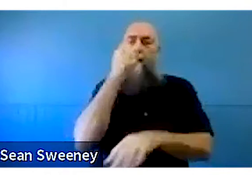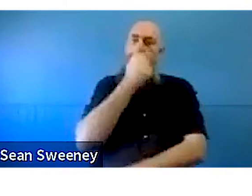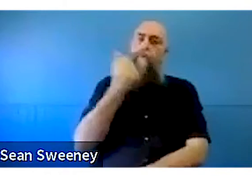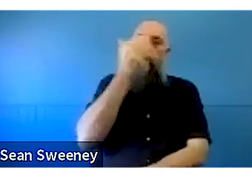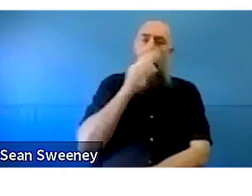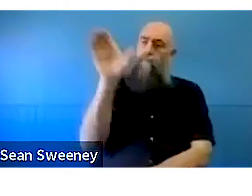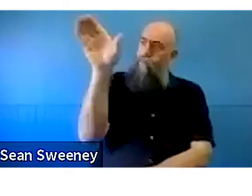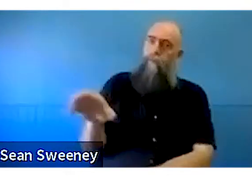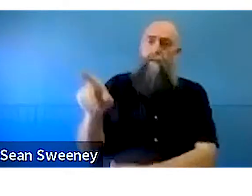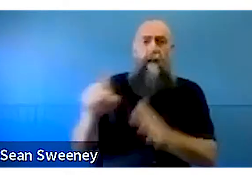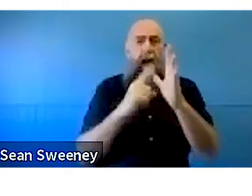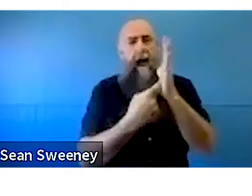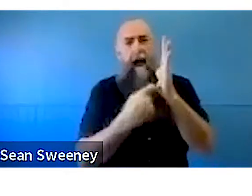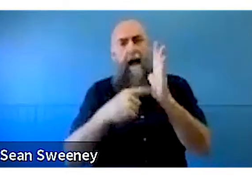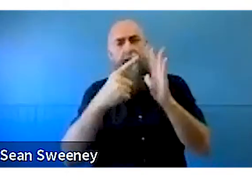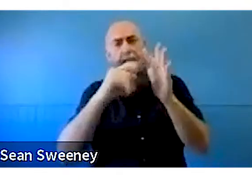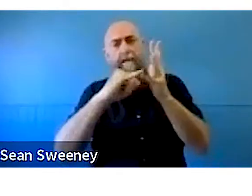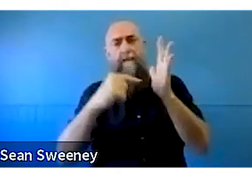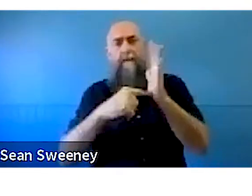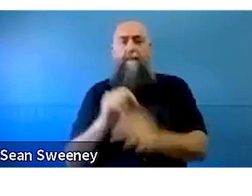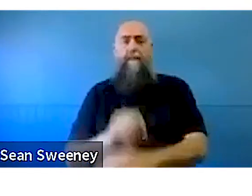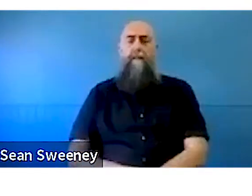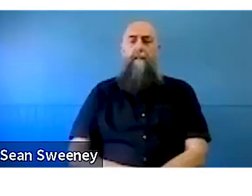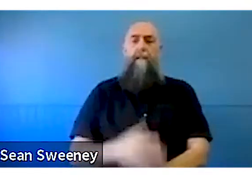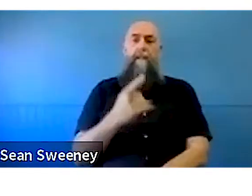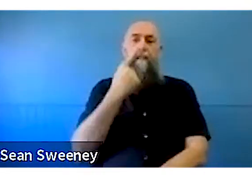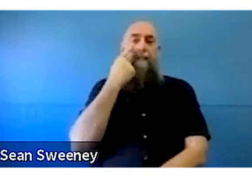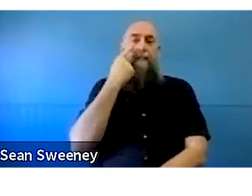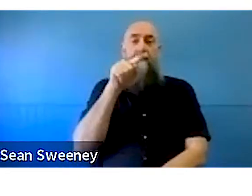This one is his whimsical fabric toy dogs.